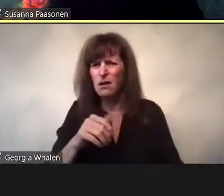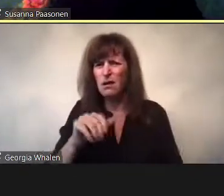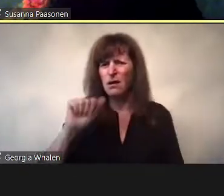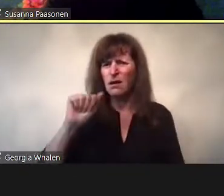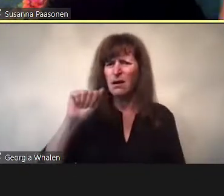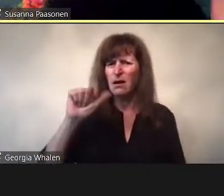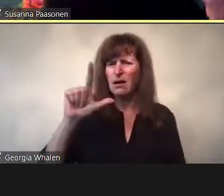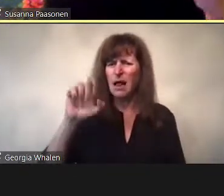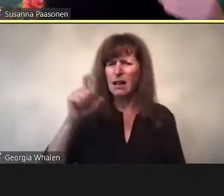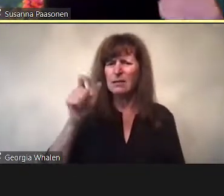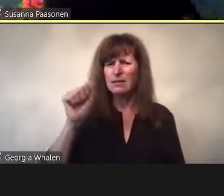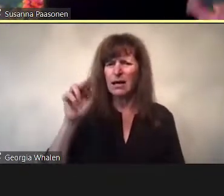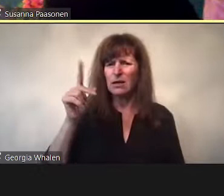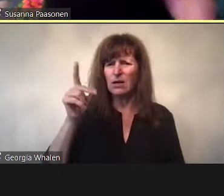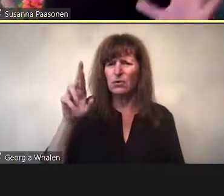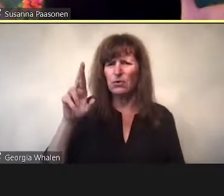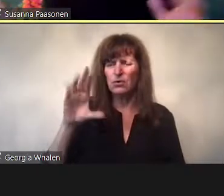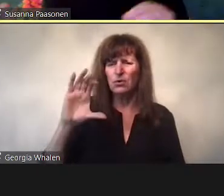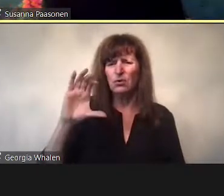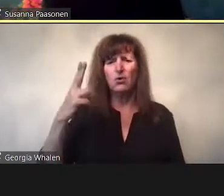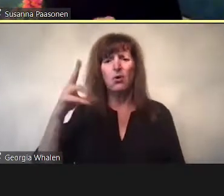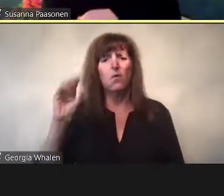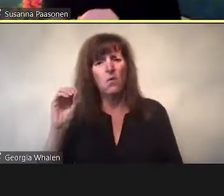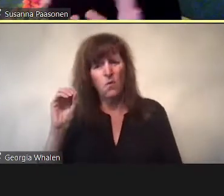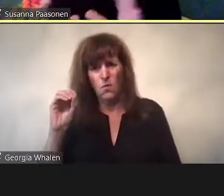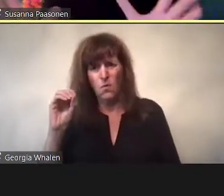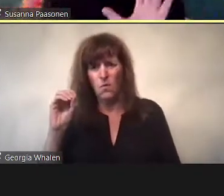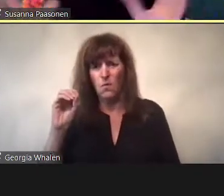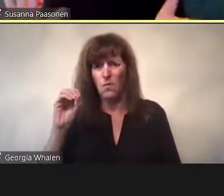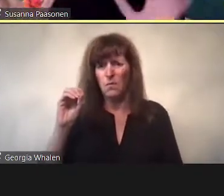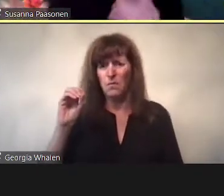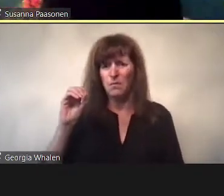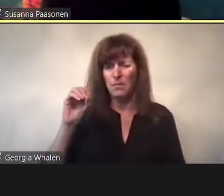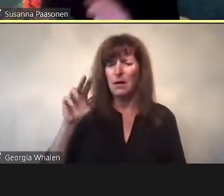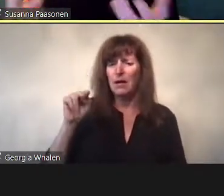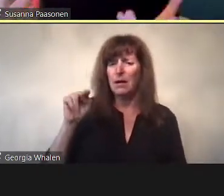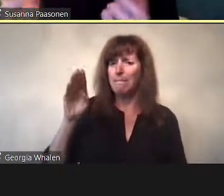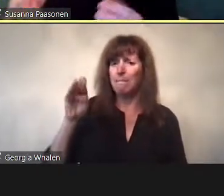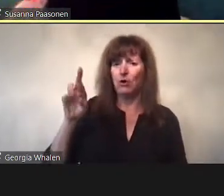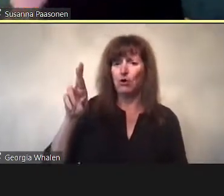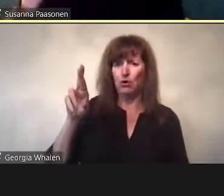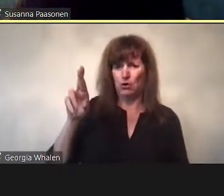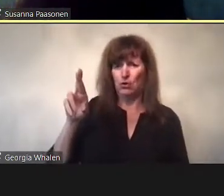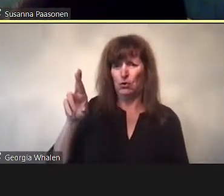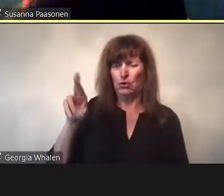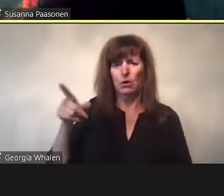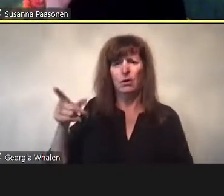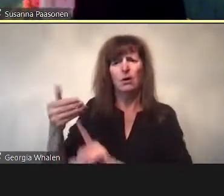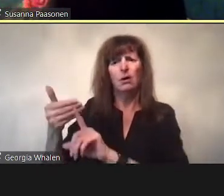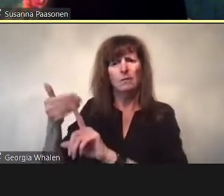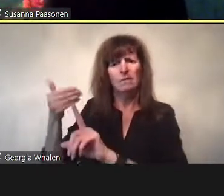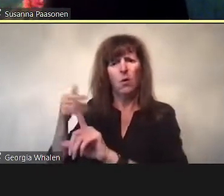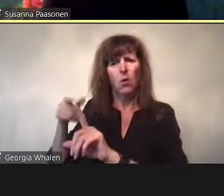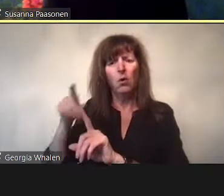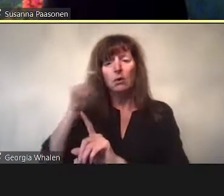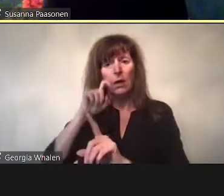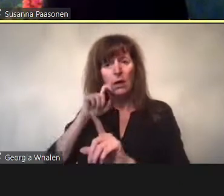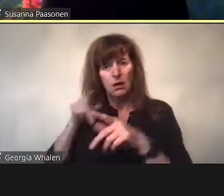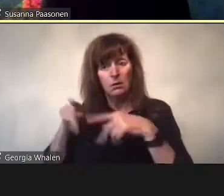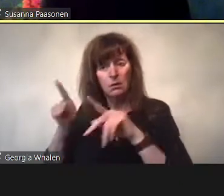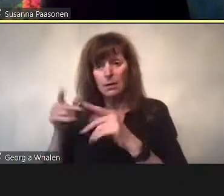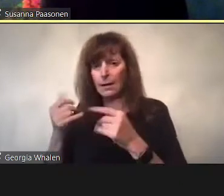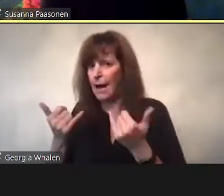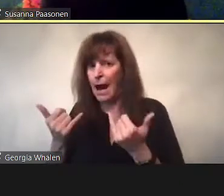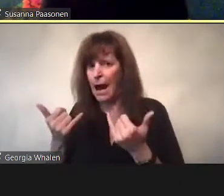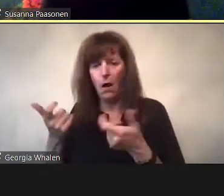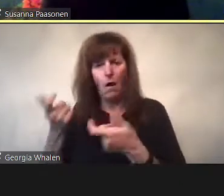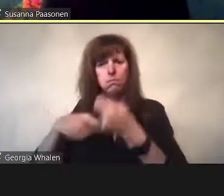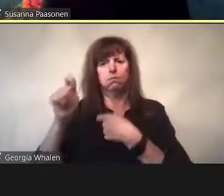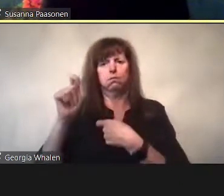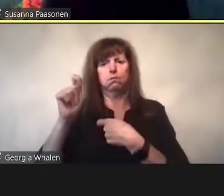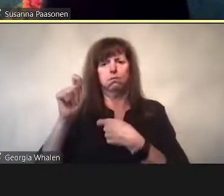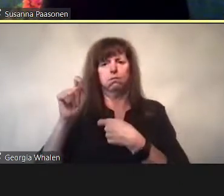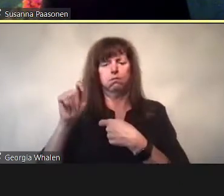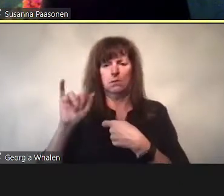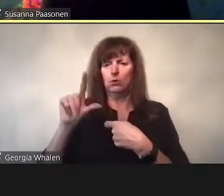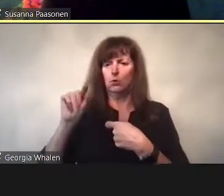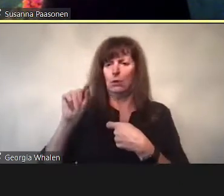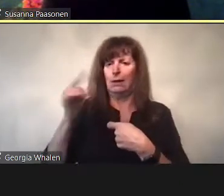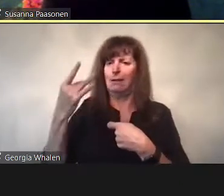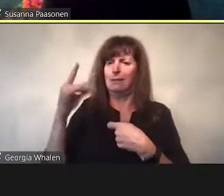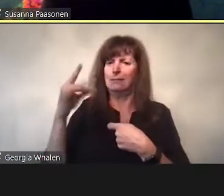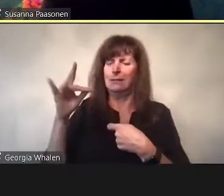What also happens with these expansive takes on content with “insnensitive” or “NSFW”